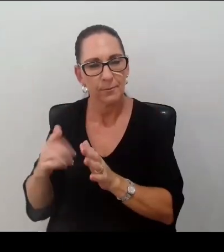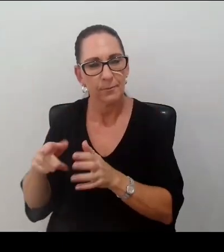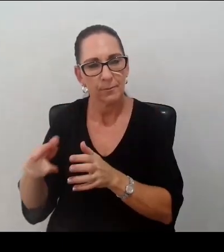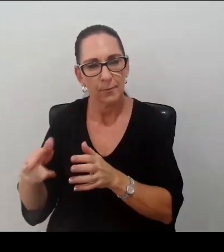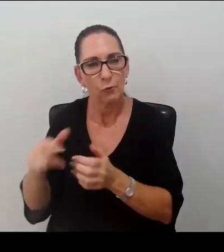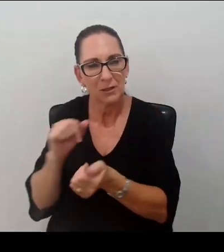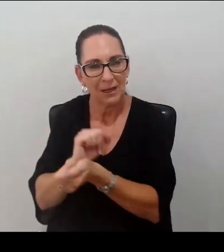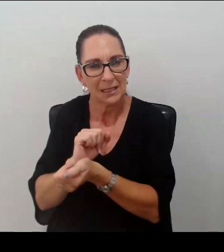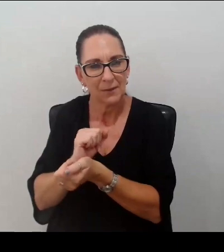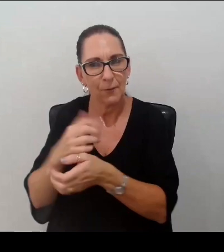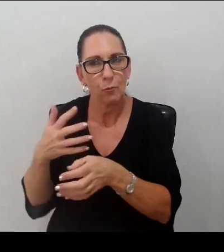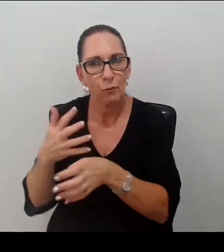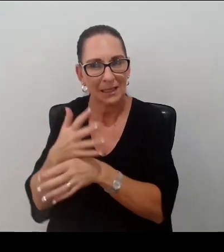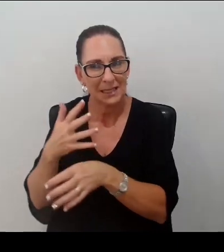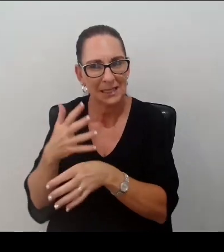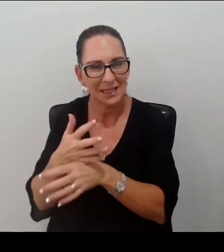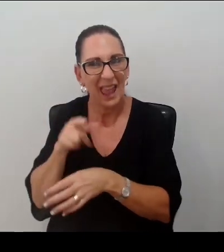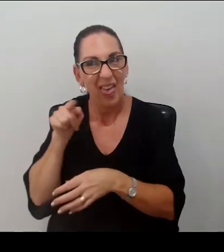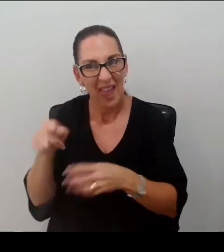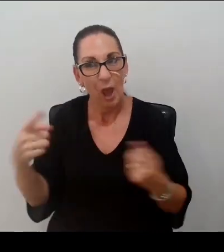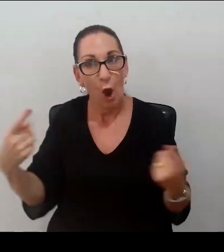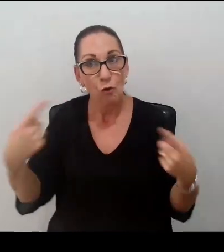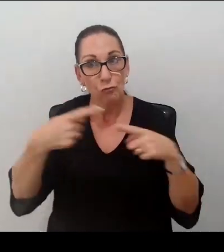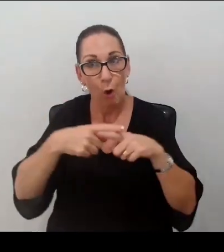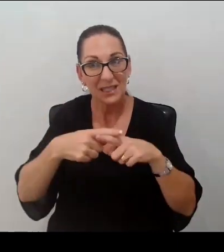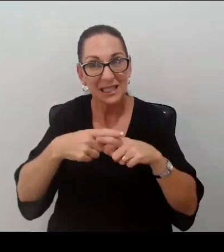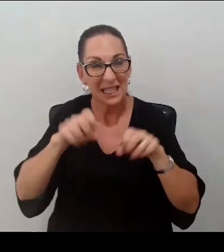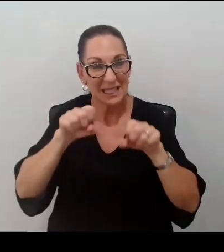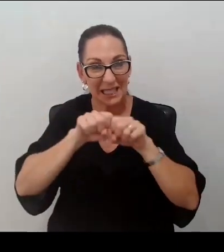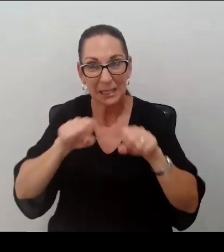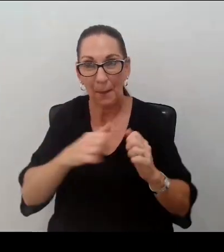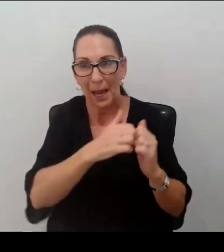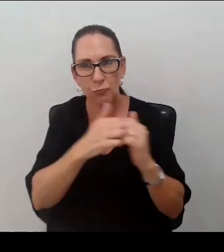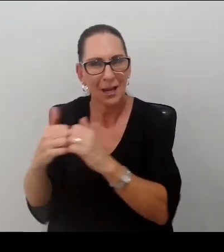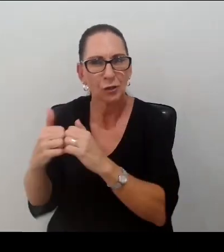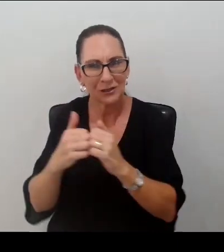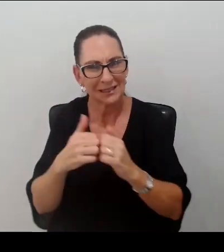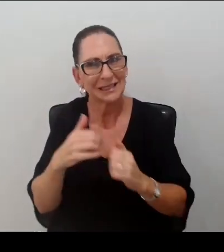collaboration is critical to change. As we know, we're not the first people to